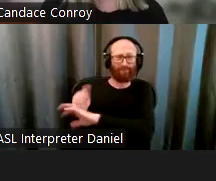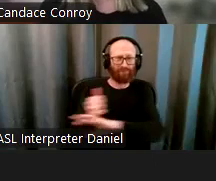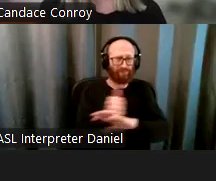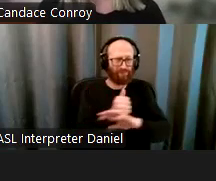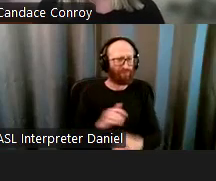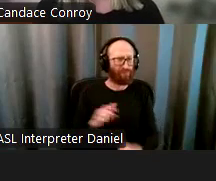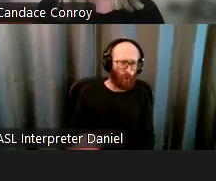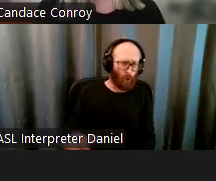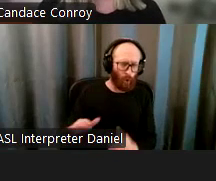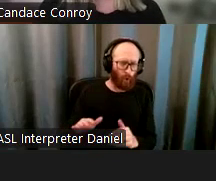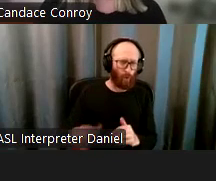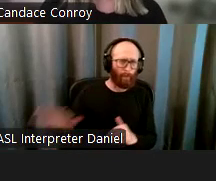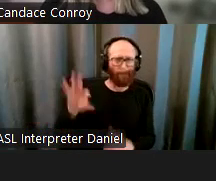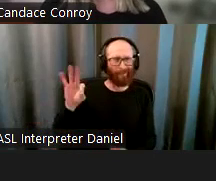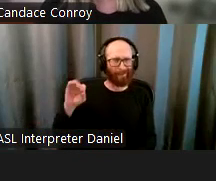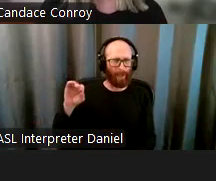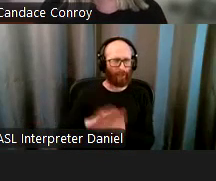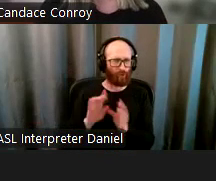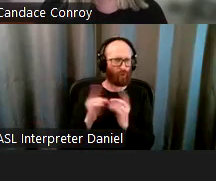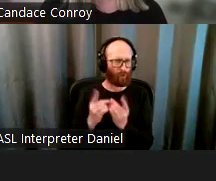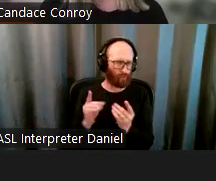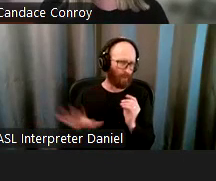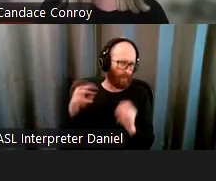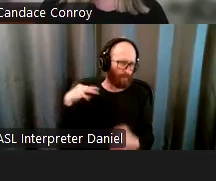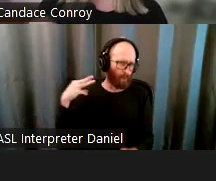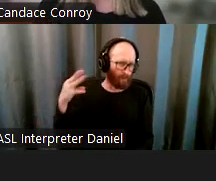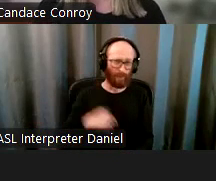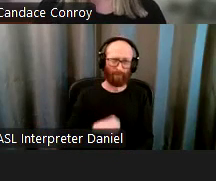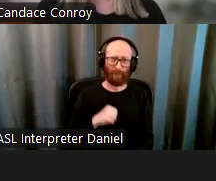across the state of Washington. We're really proud of our teachers and that's districts,